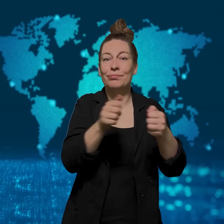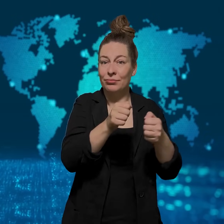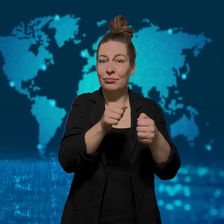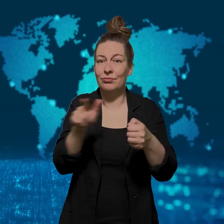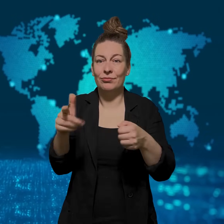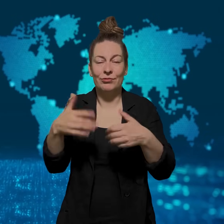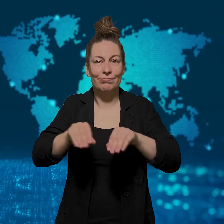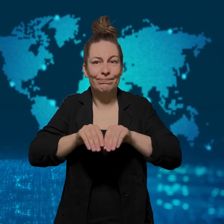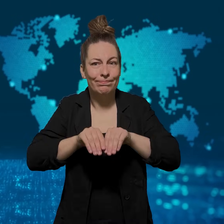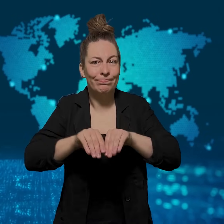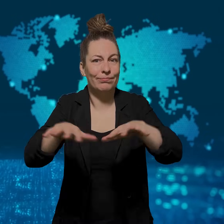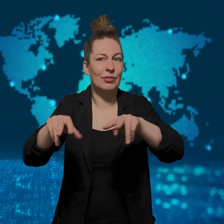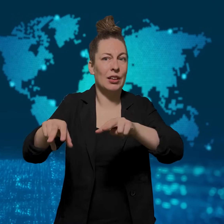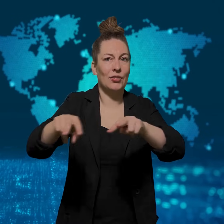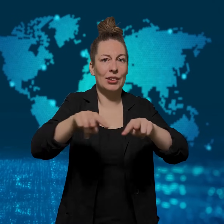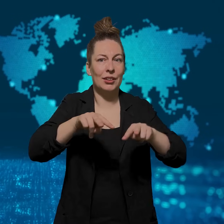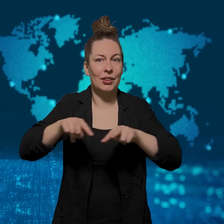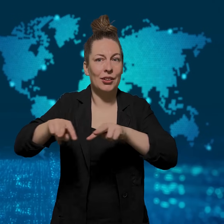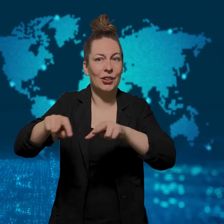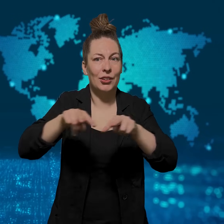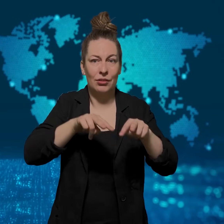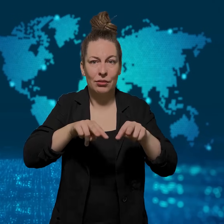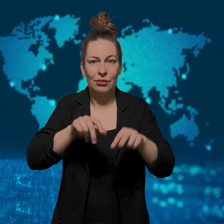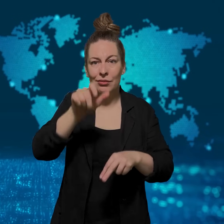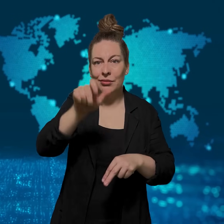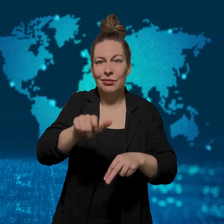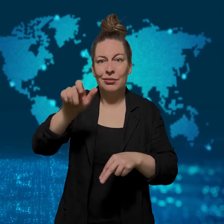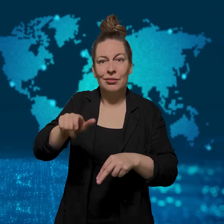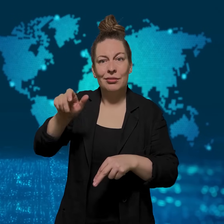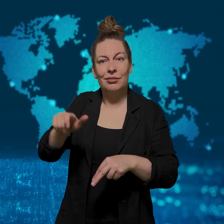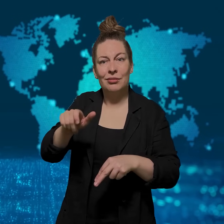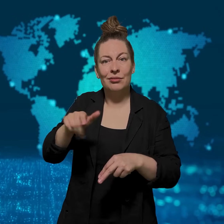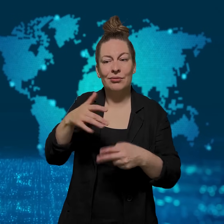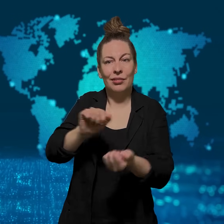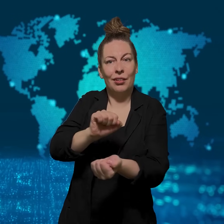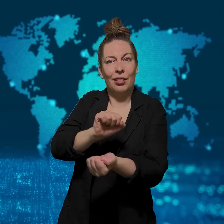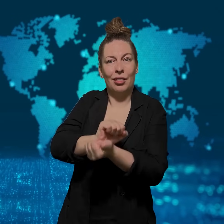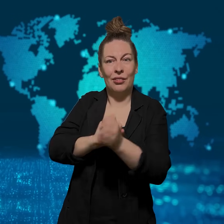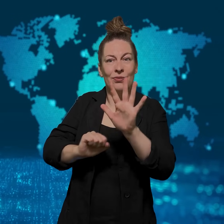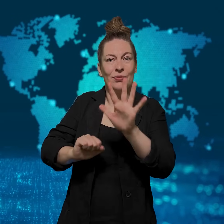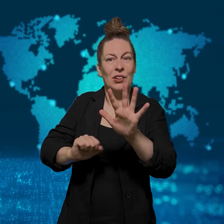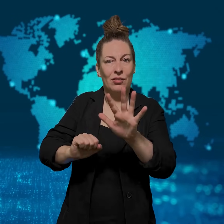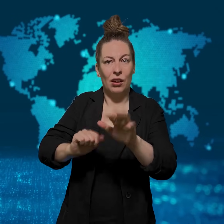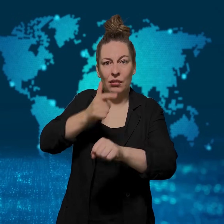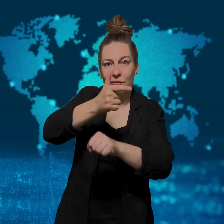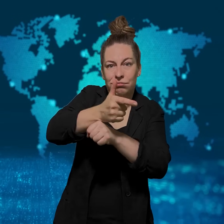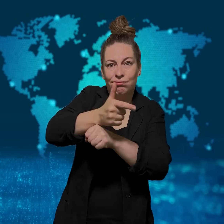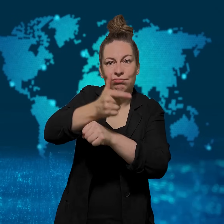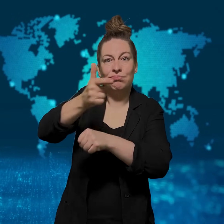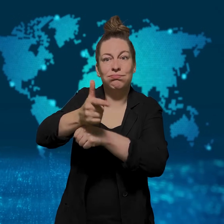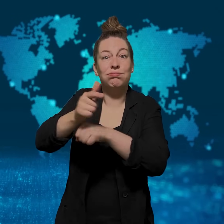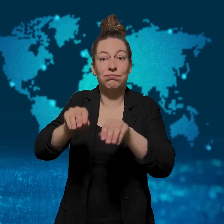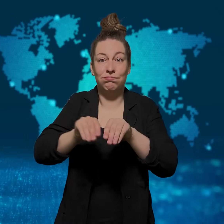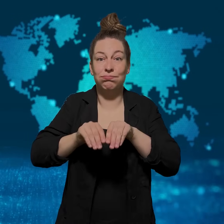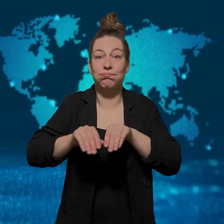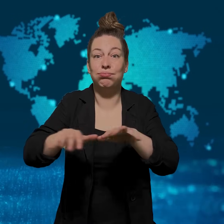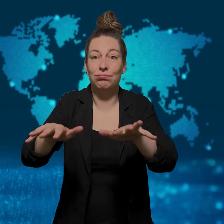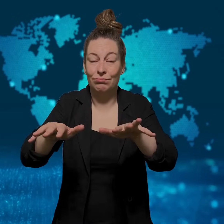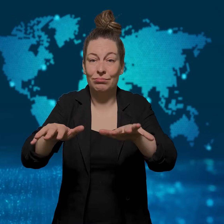five female soldiers being held by Hamas.